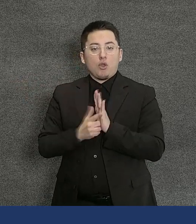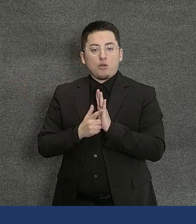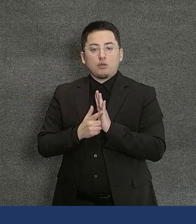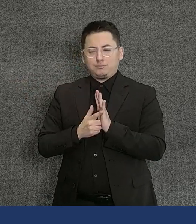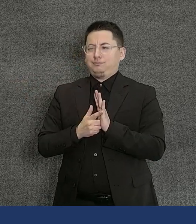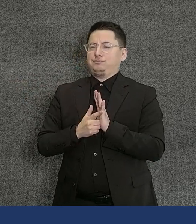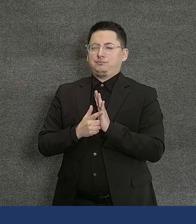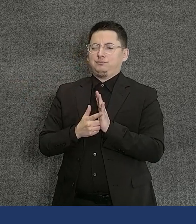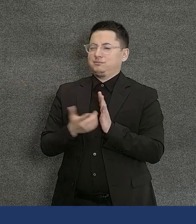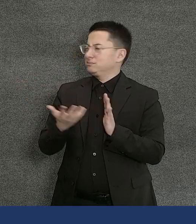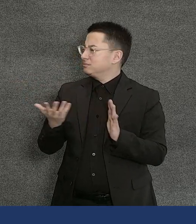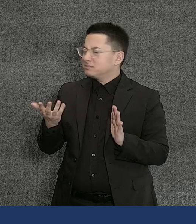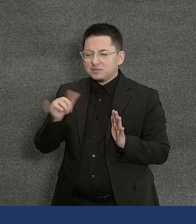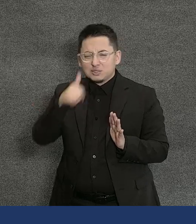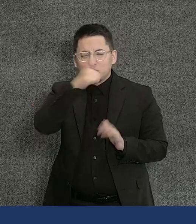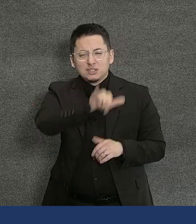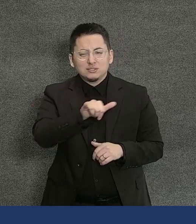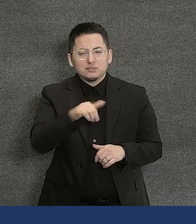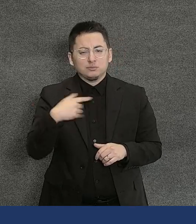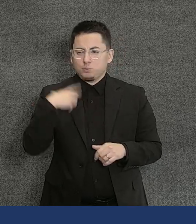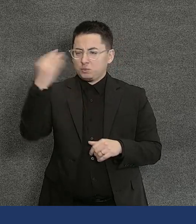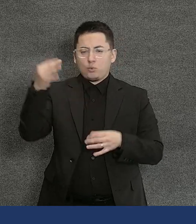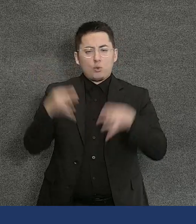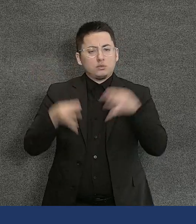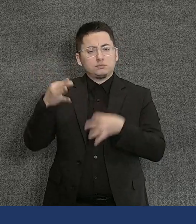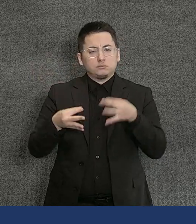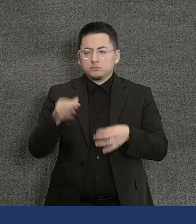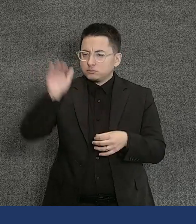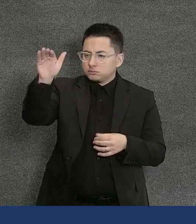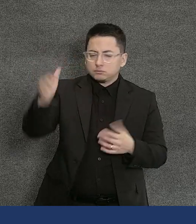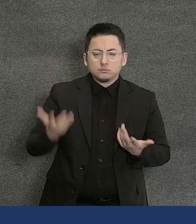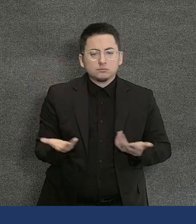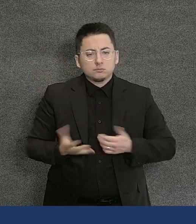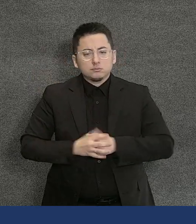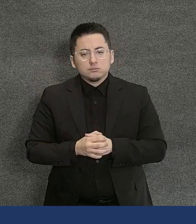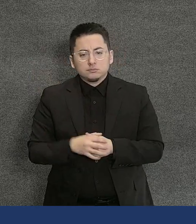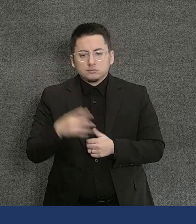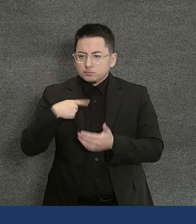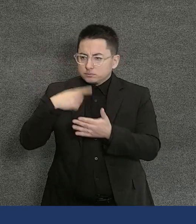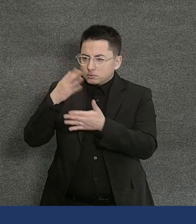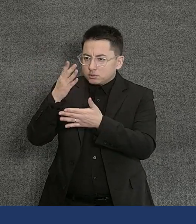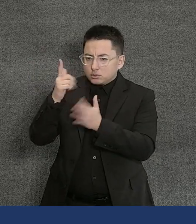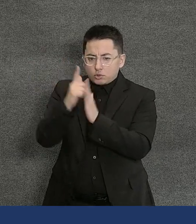And we initiated litigation, and we had great help from the disability community.